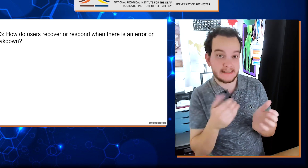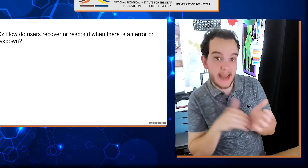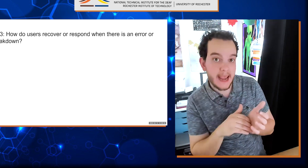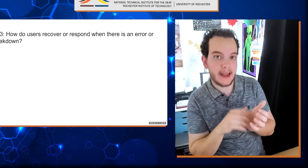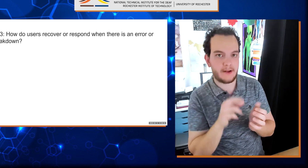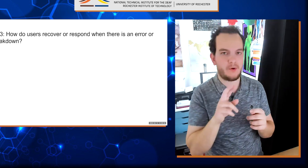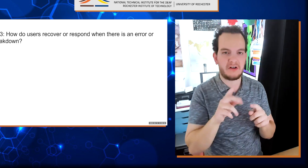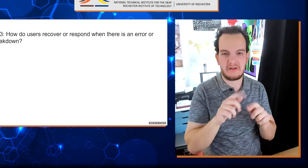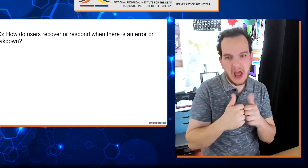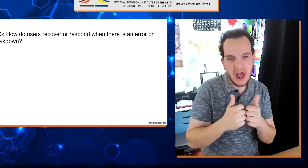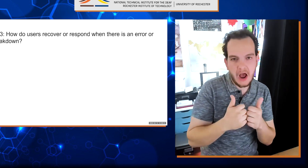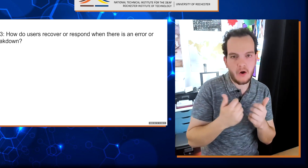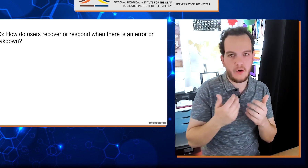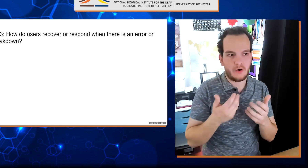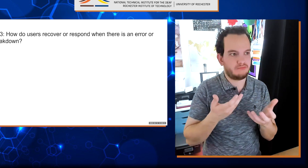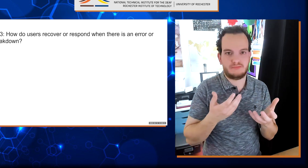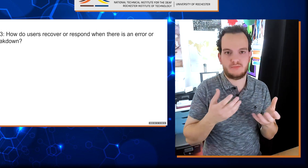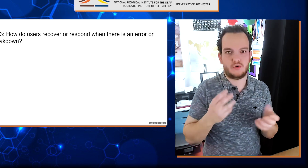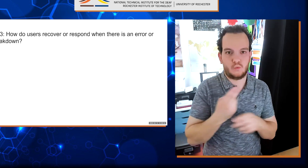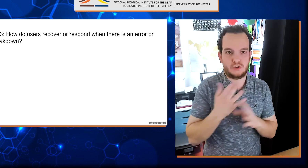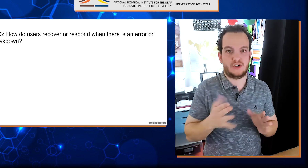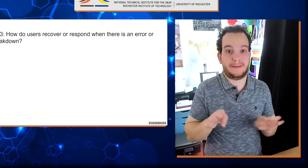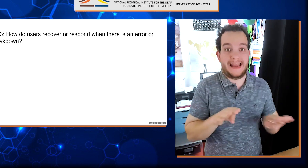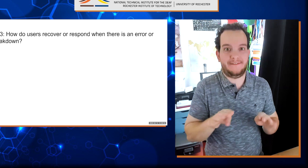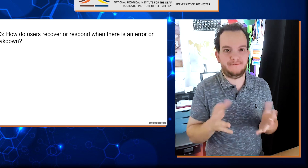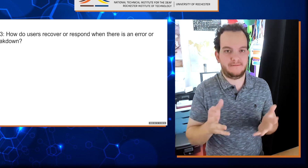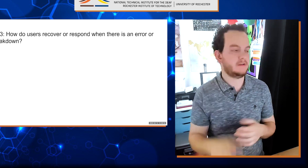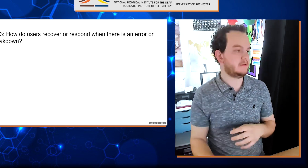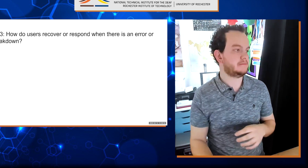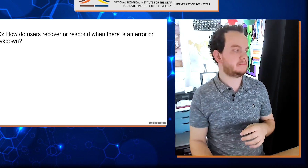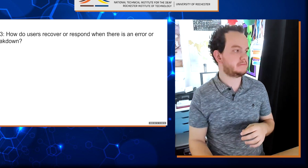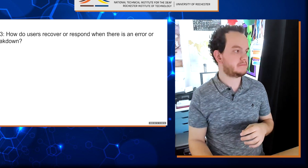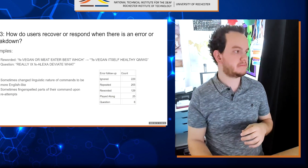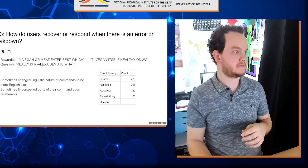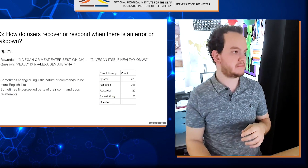and get no response, do they ask again, or what do they do?